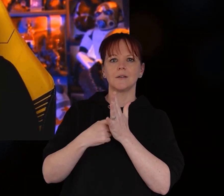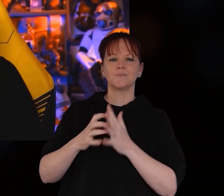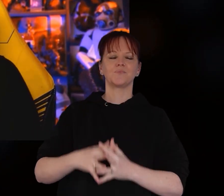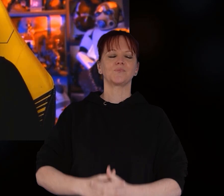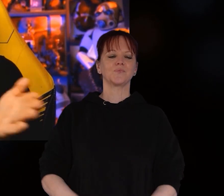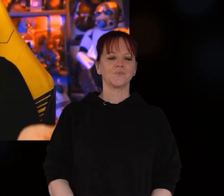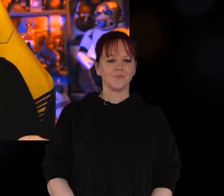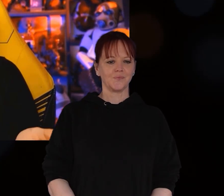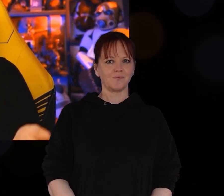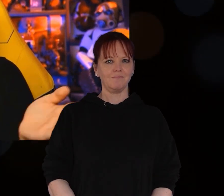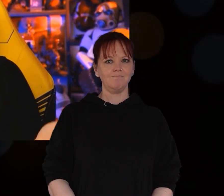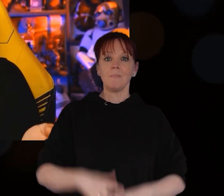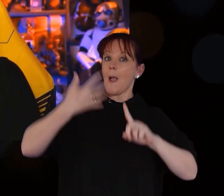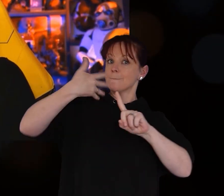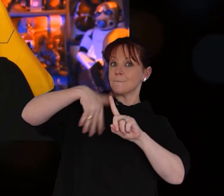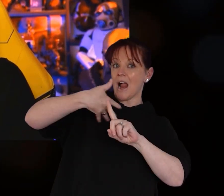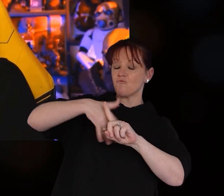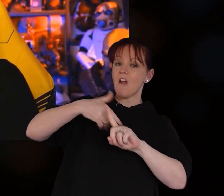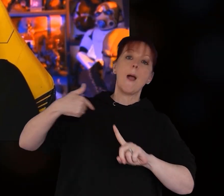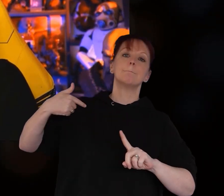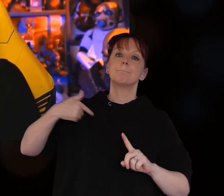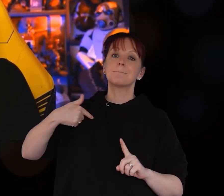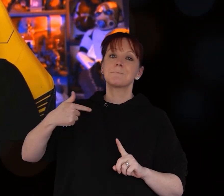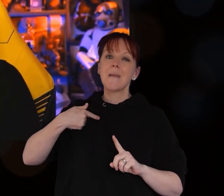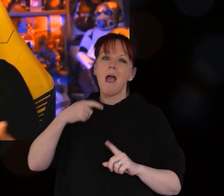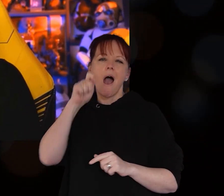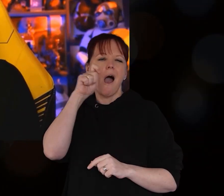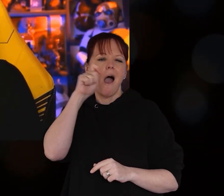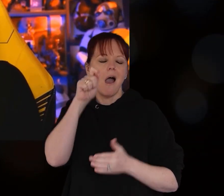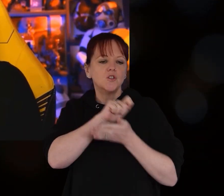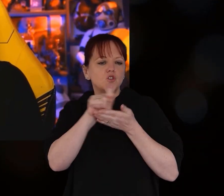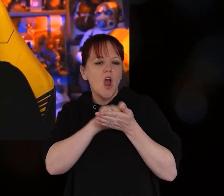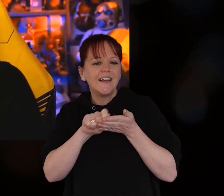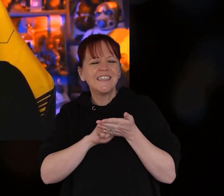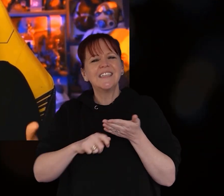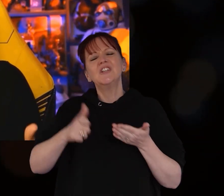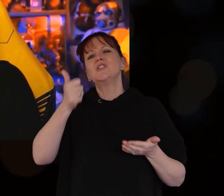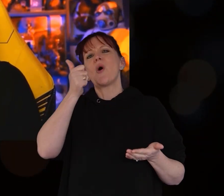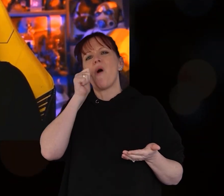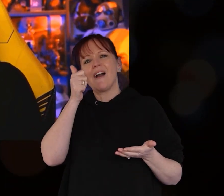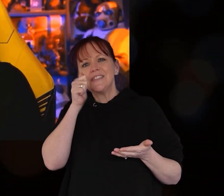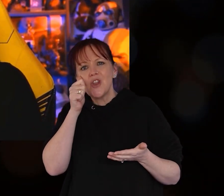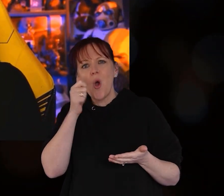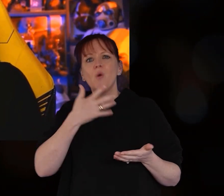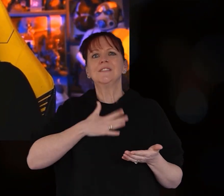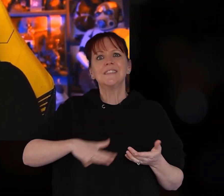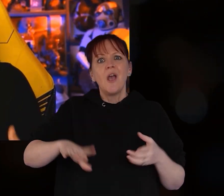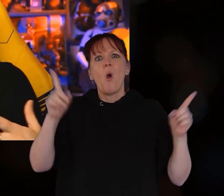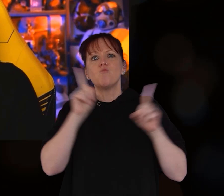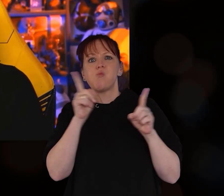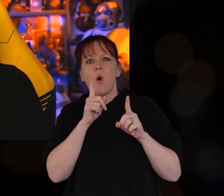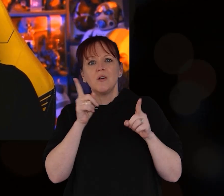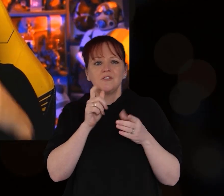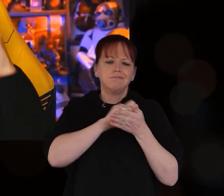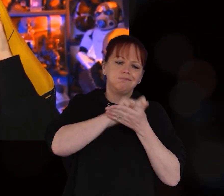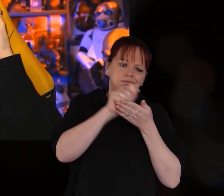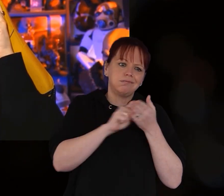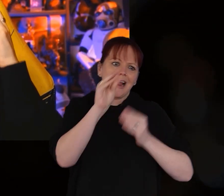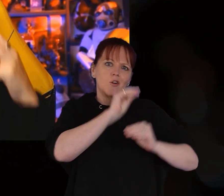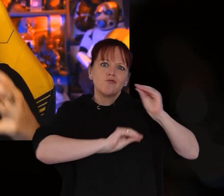My background, if you didn't know, is actually an investigative journalist, so I know exactly what goes into creating a story like this